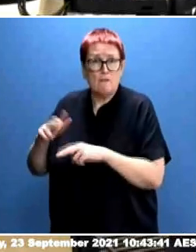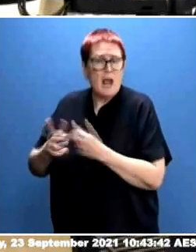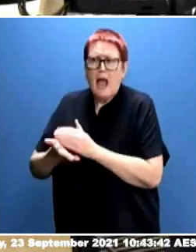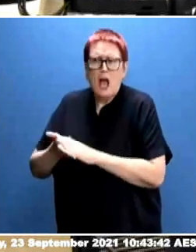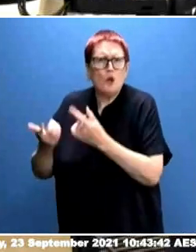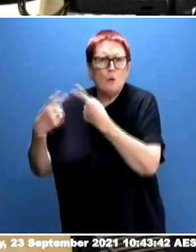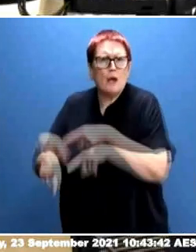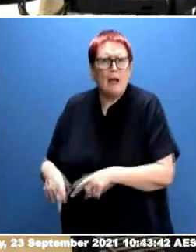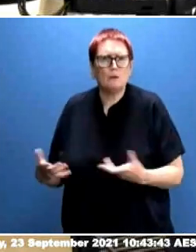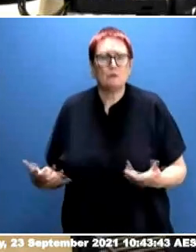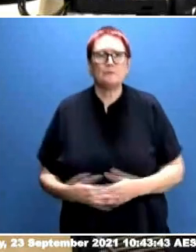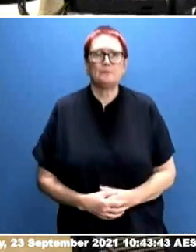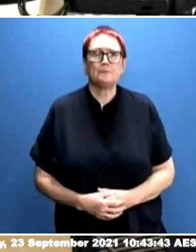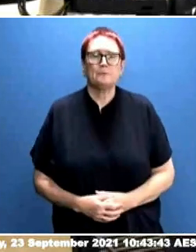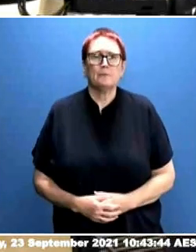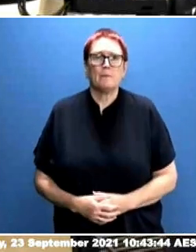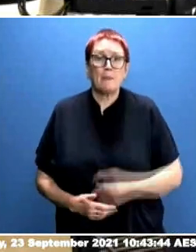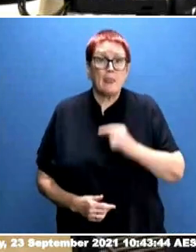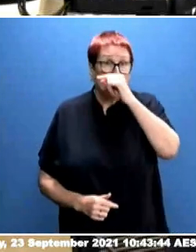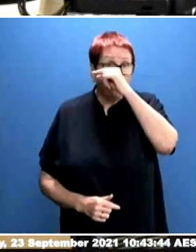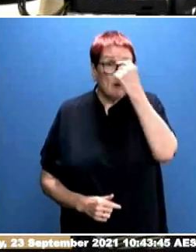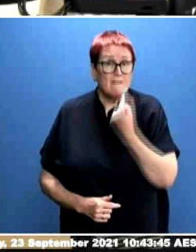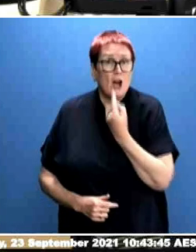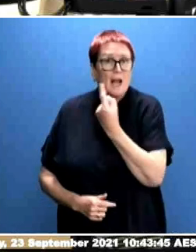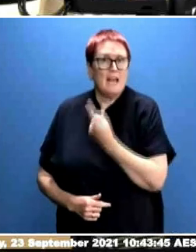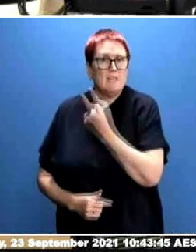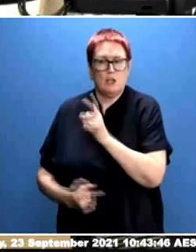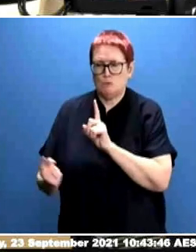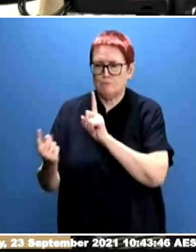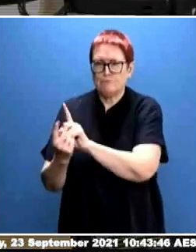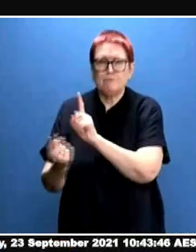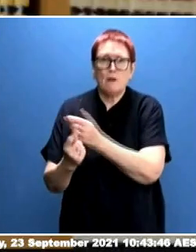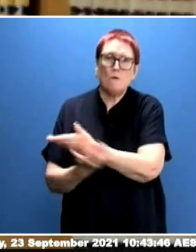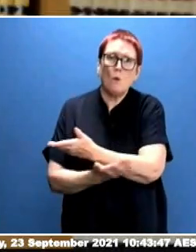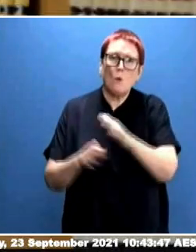At our service we aim to provide an individualised approach for all of the children coming to us,